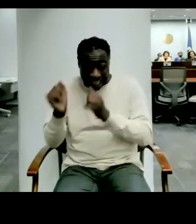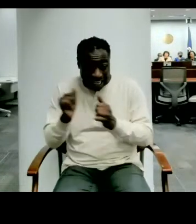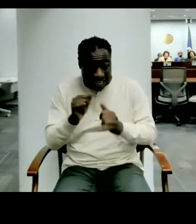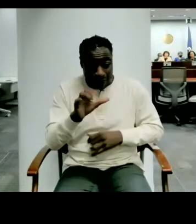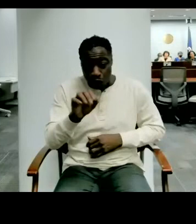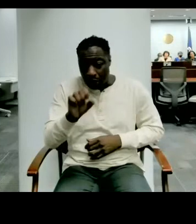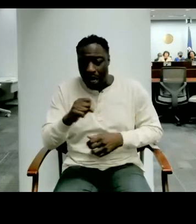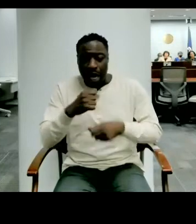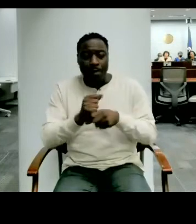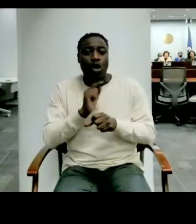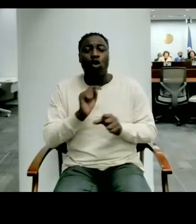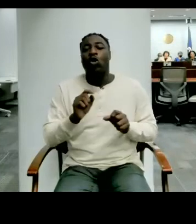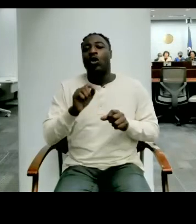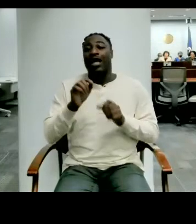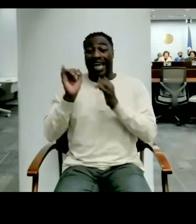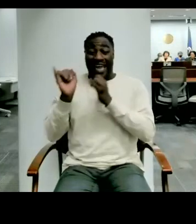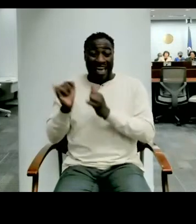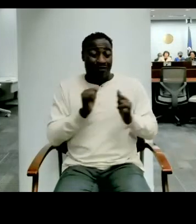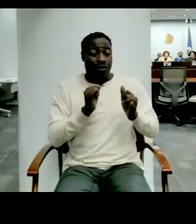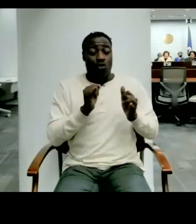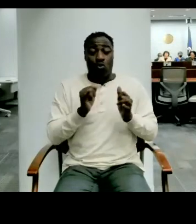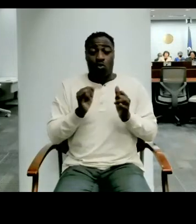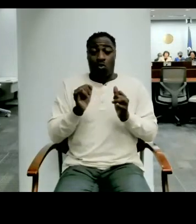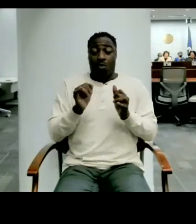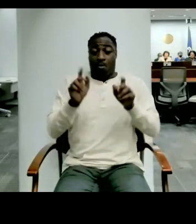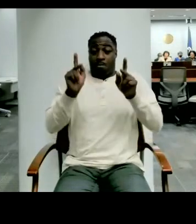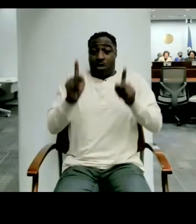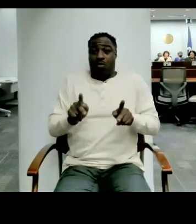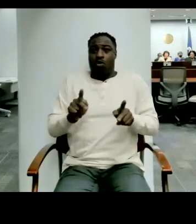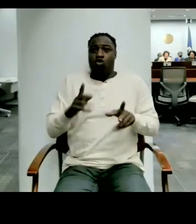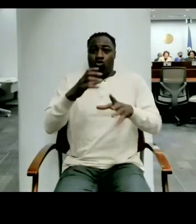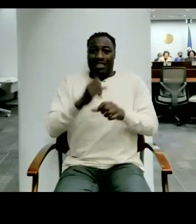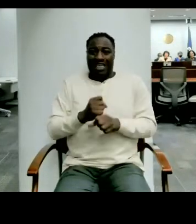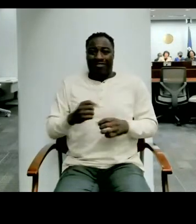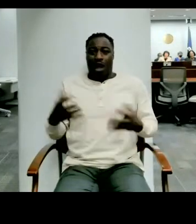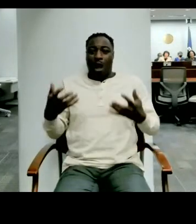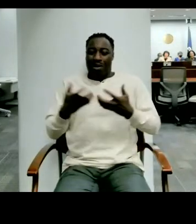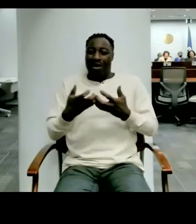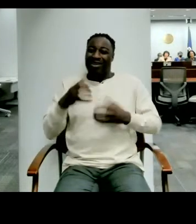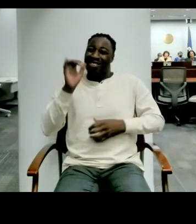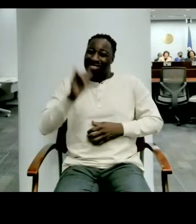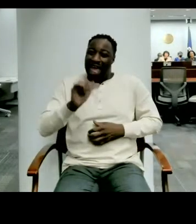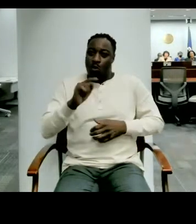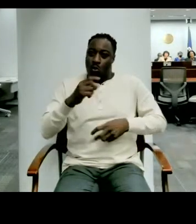that individual employees are accommodated, that's where we have seen a lot of the problems. I think